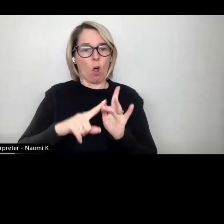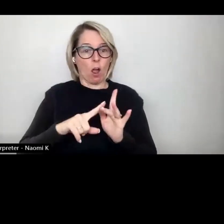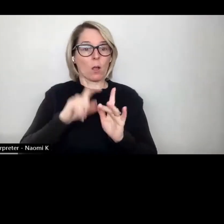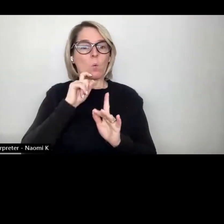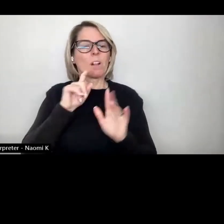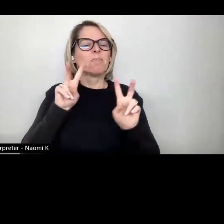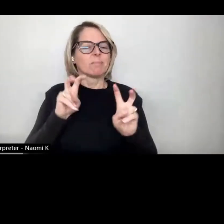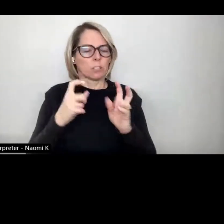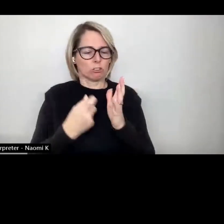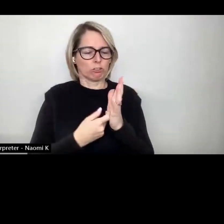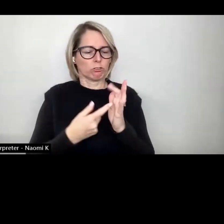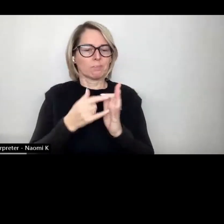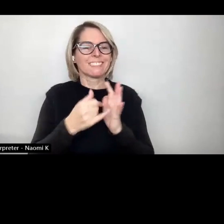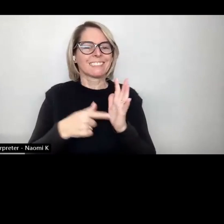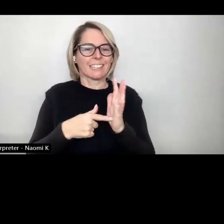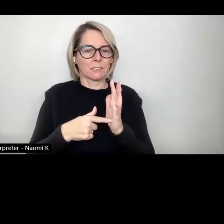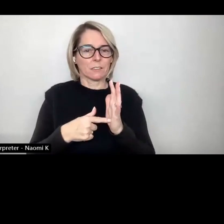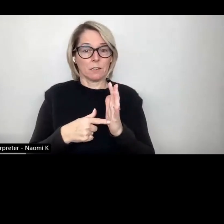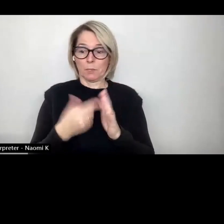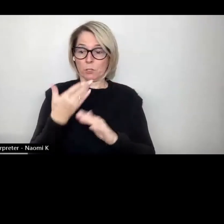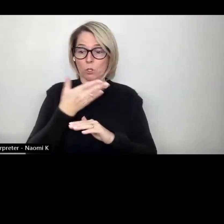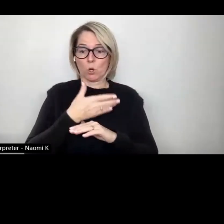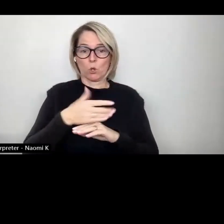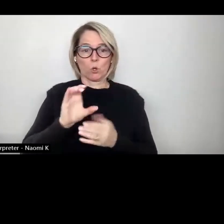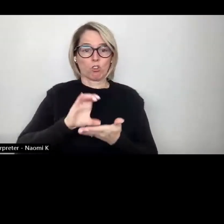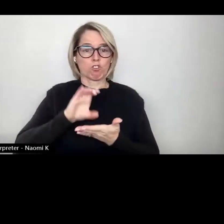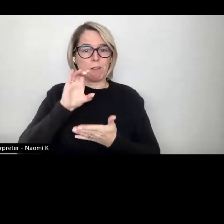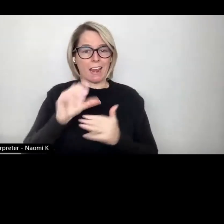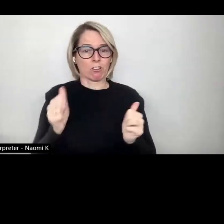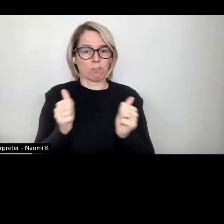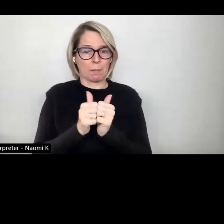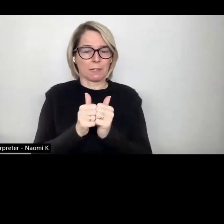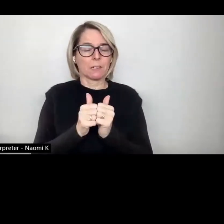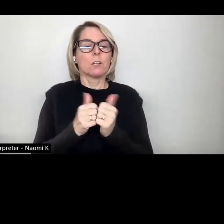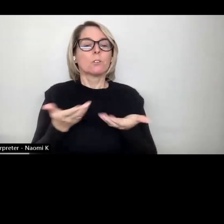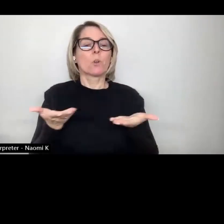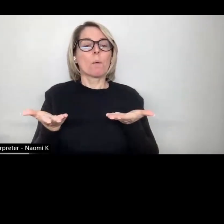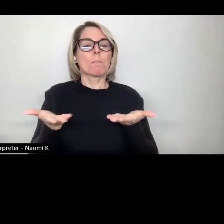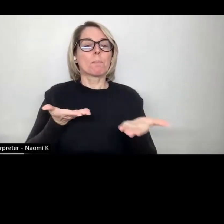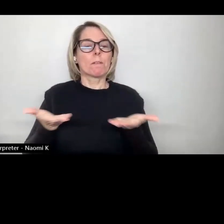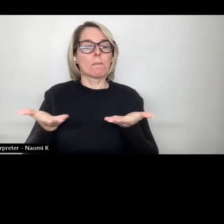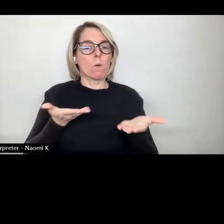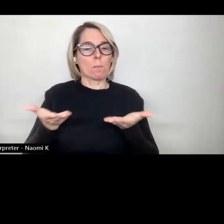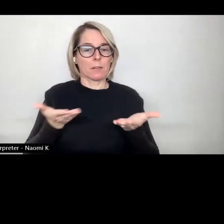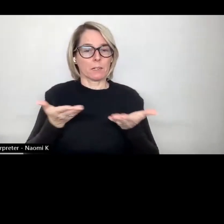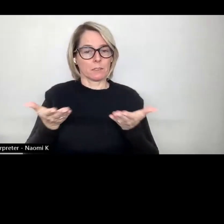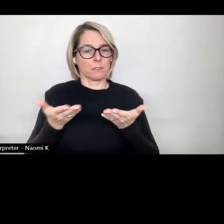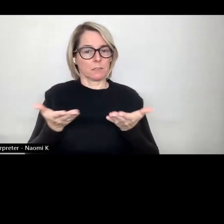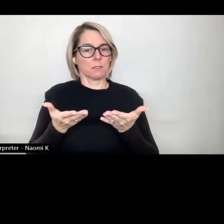It is a new Grant Agreement and performance will be measured from the commencement of that new Grant Agreement.